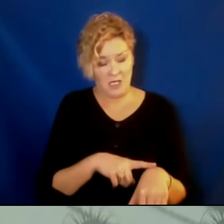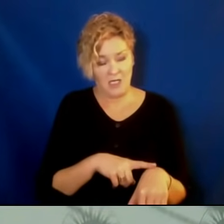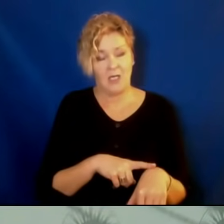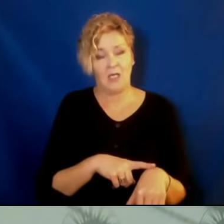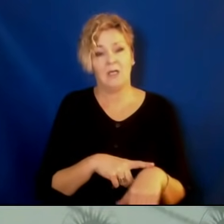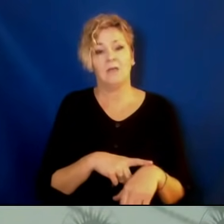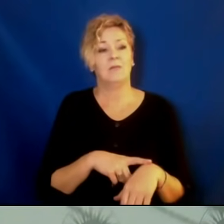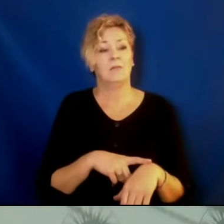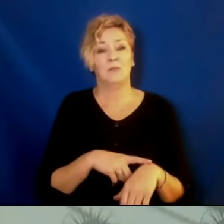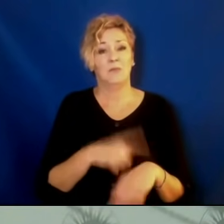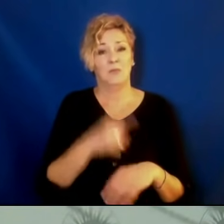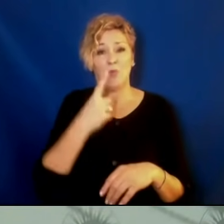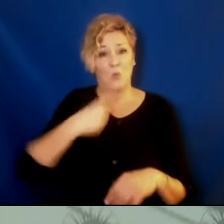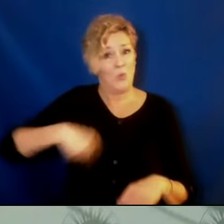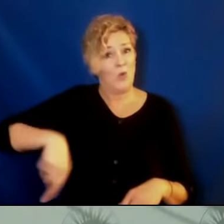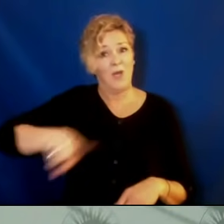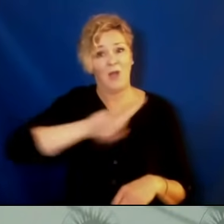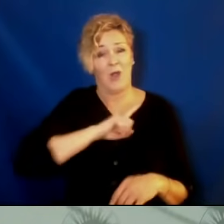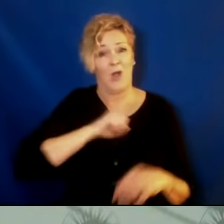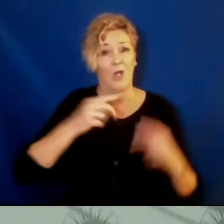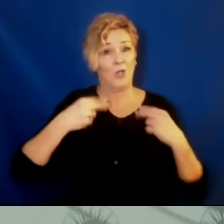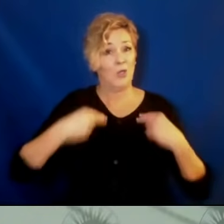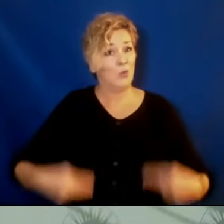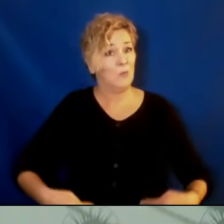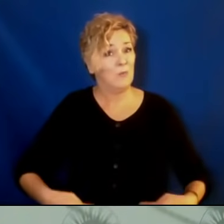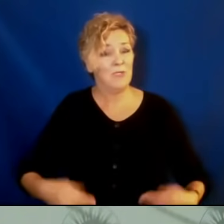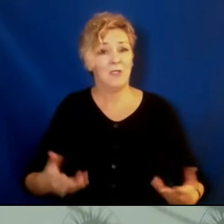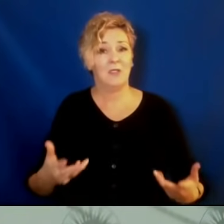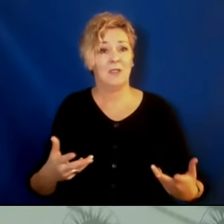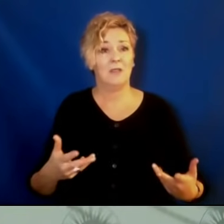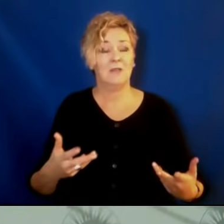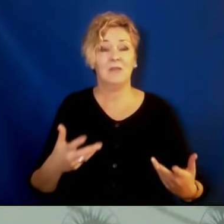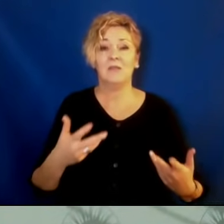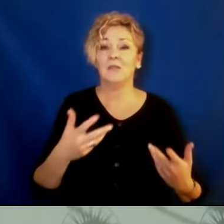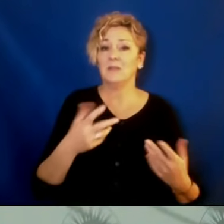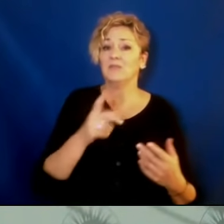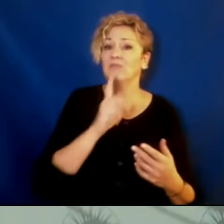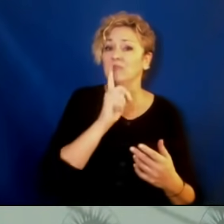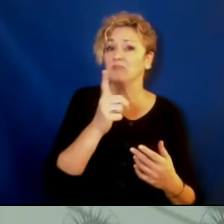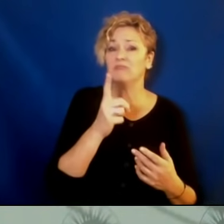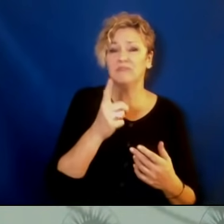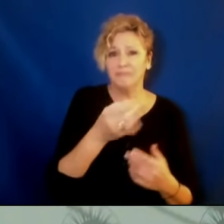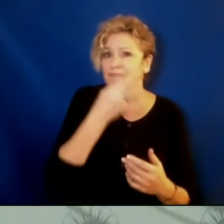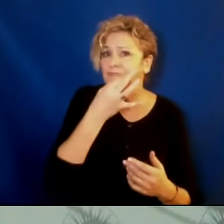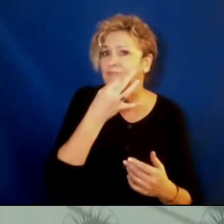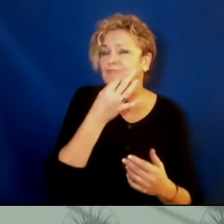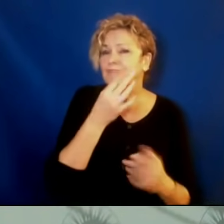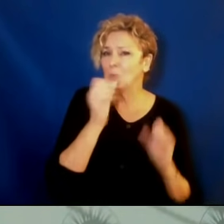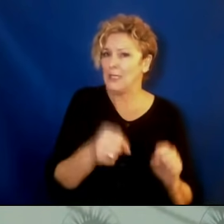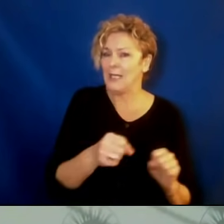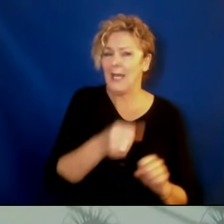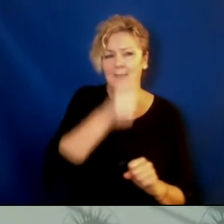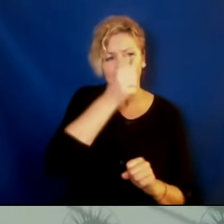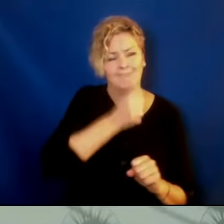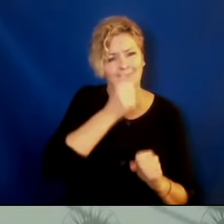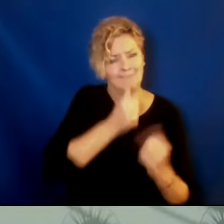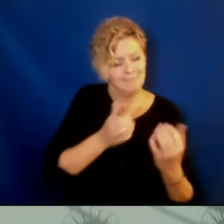solutions, work in healthcare and provide in these challenging times that step forward and say they want to work in long-term care.